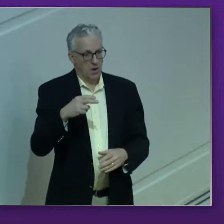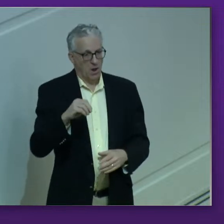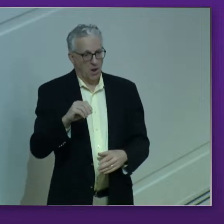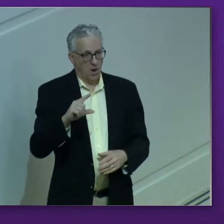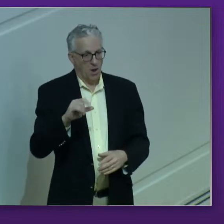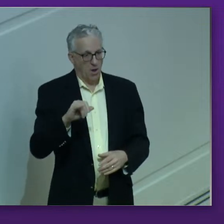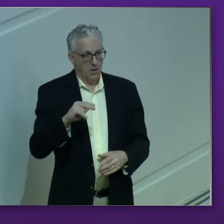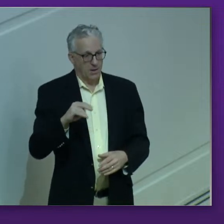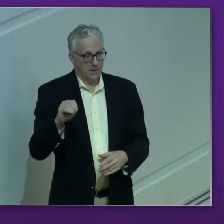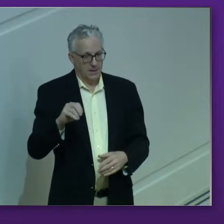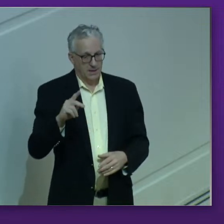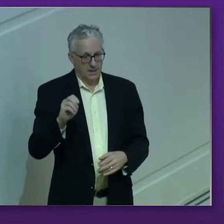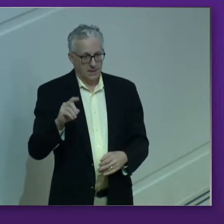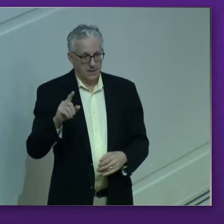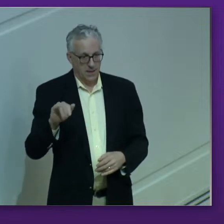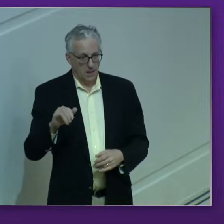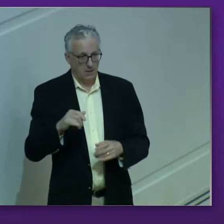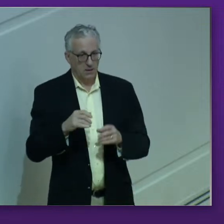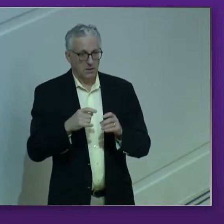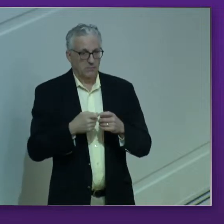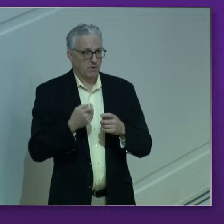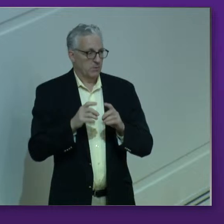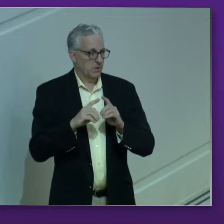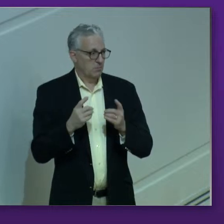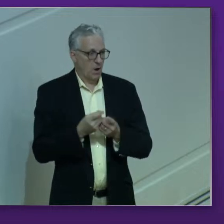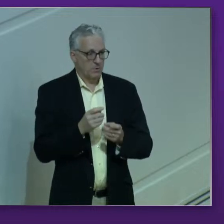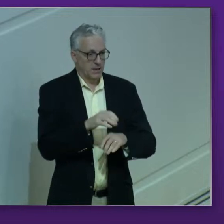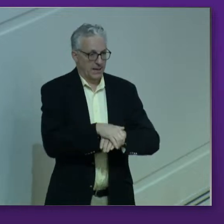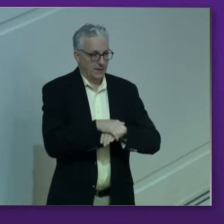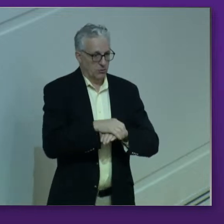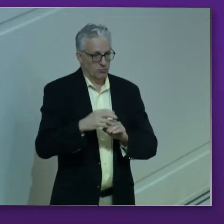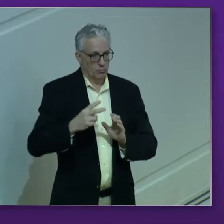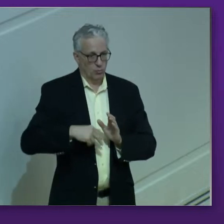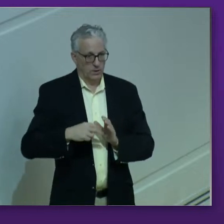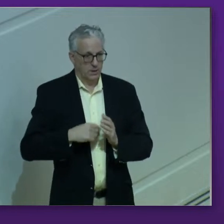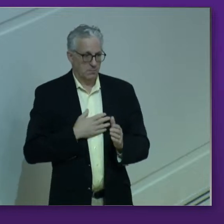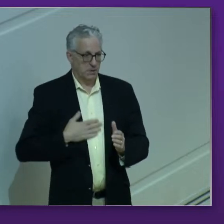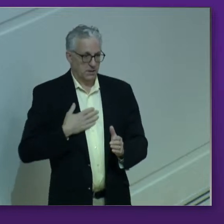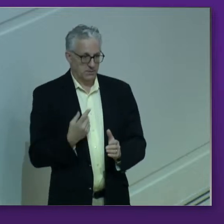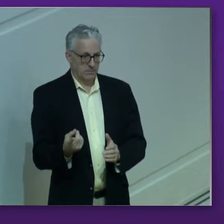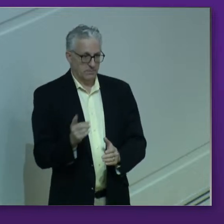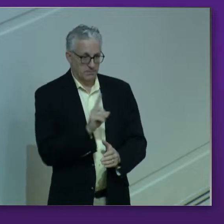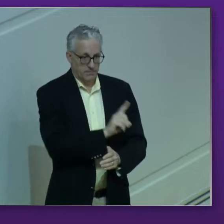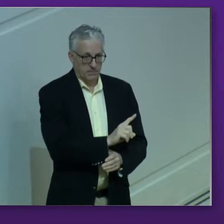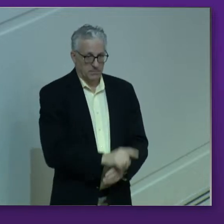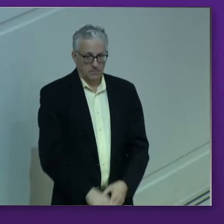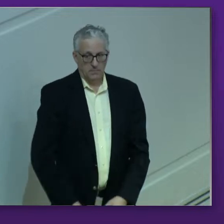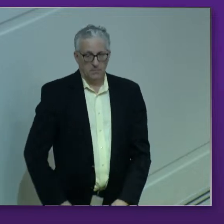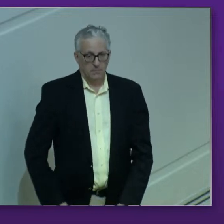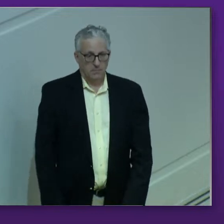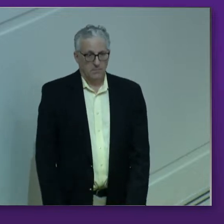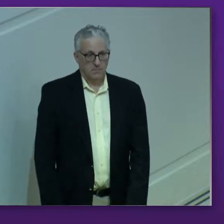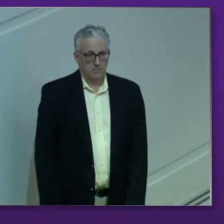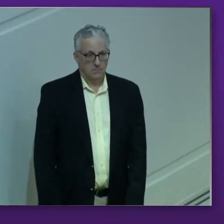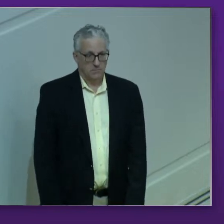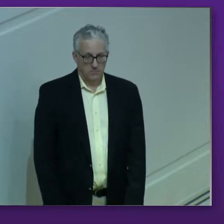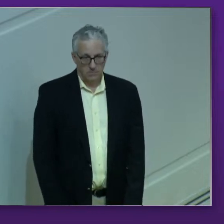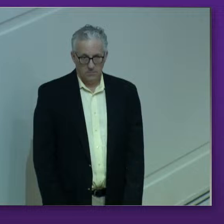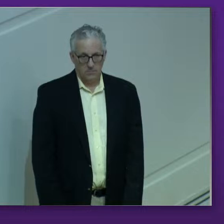PART-TIME FACULTY. NOW I WOULD LIKE TO INVITE PROF. COLLEEN KELLY FROM THE ENGLISH AND READING DEPARTMENT TO JOIN